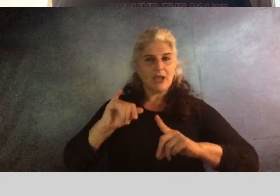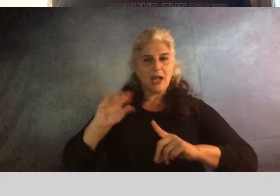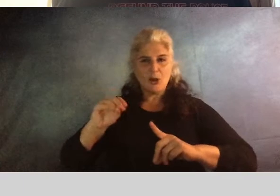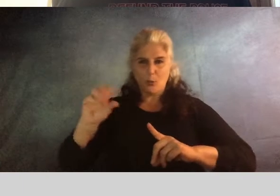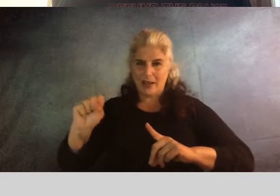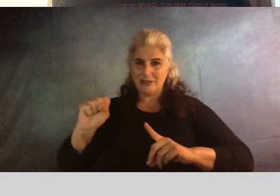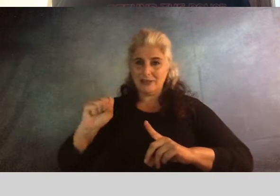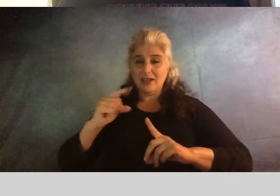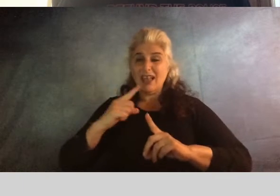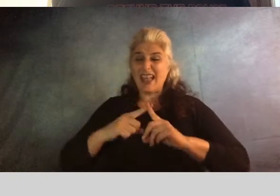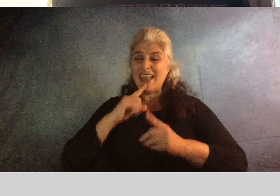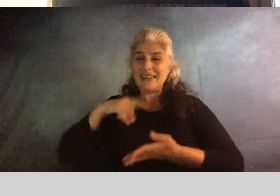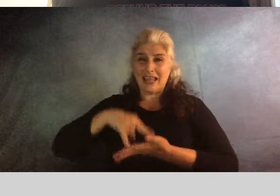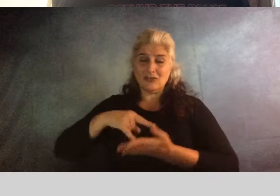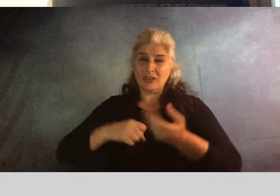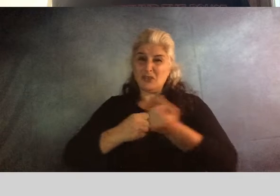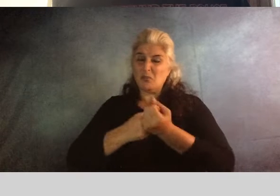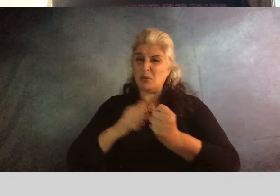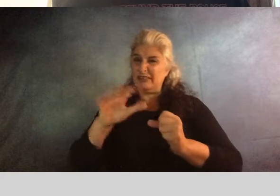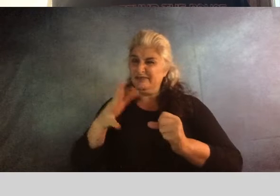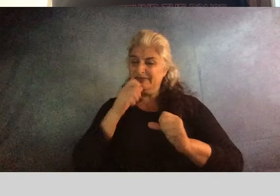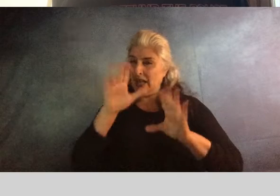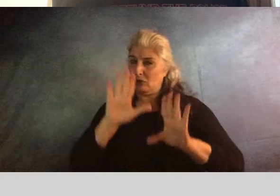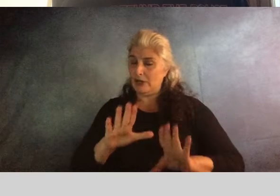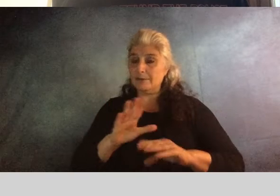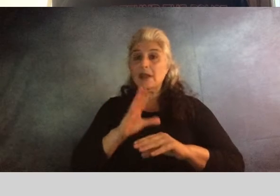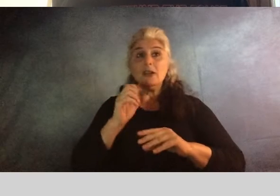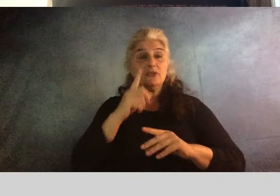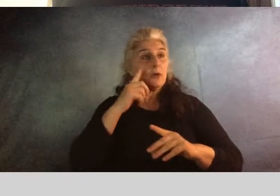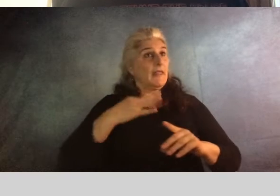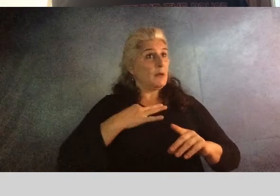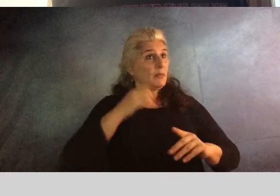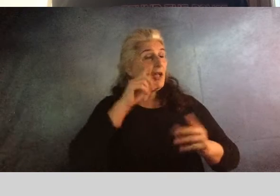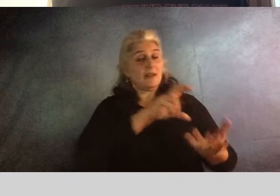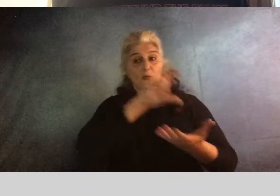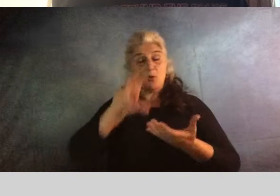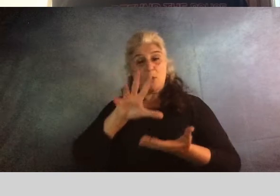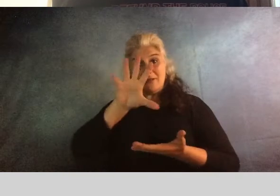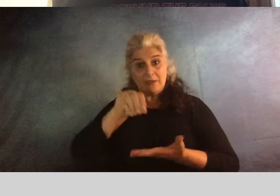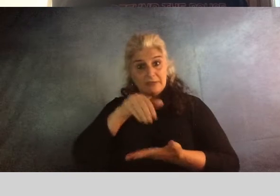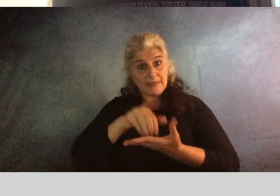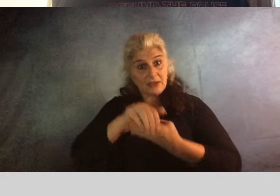and iOS with Android support lagging behind. They applied for and were awarded $50,000